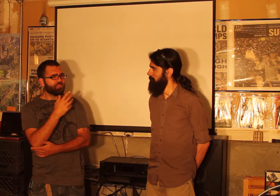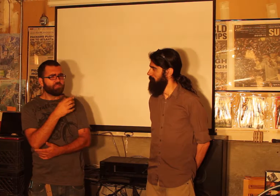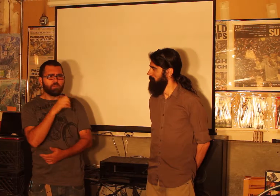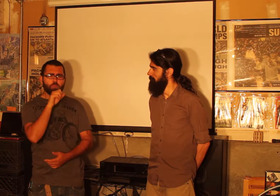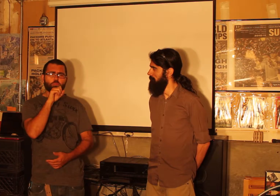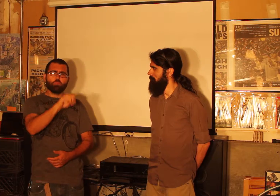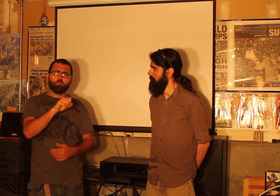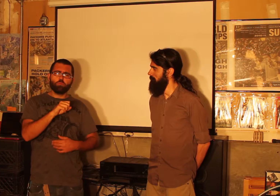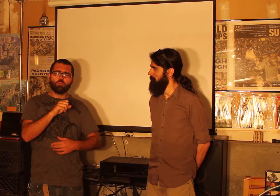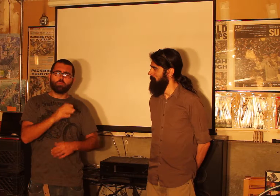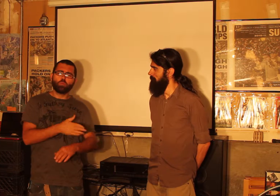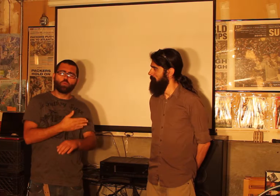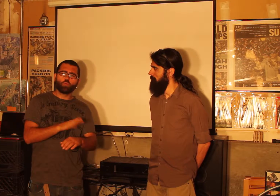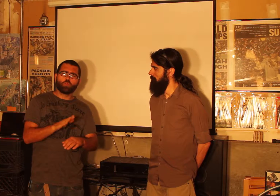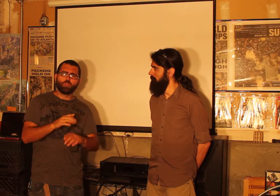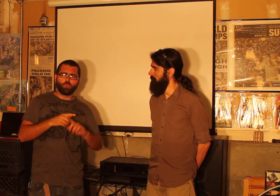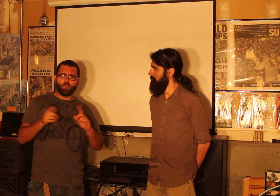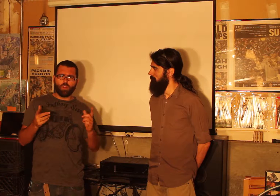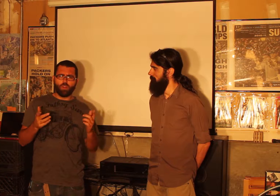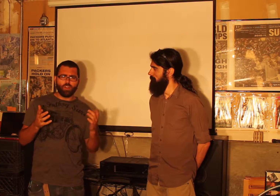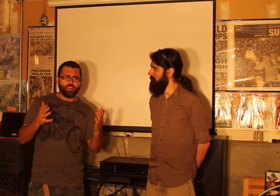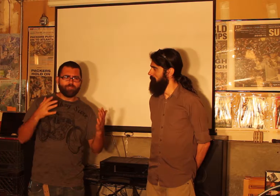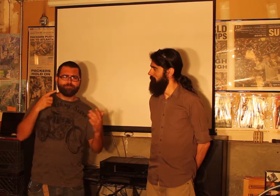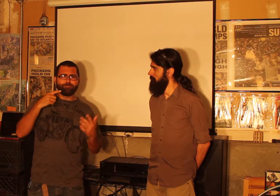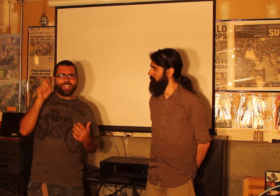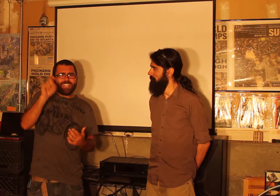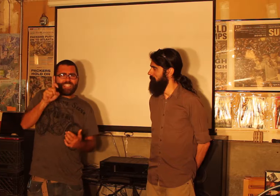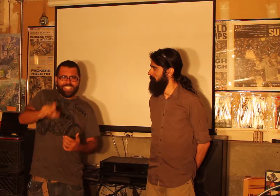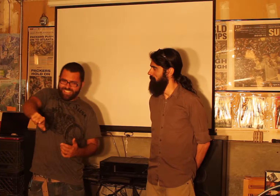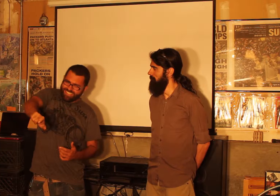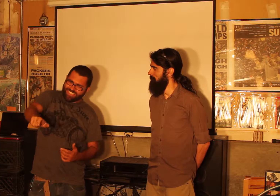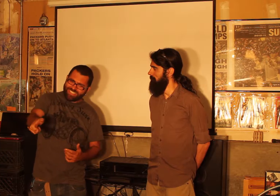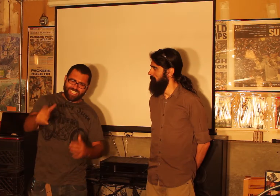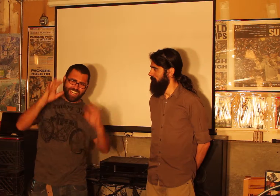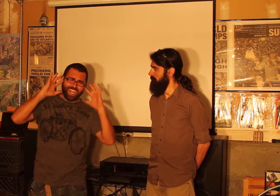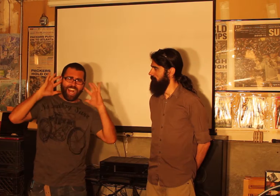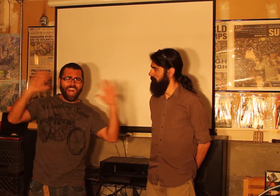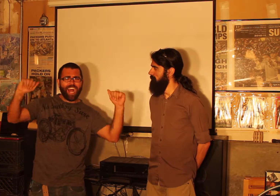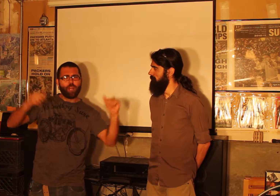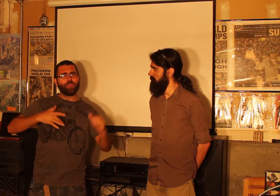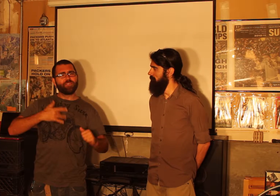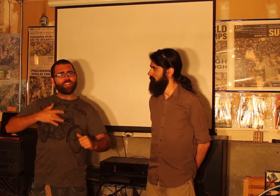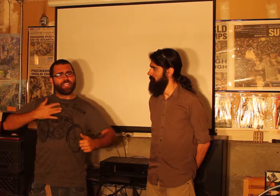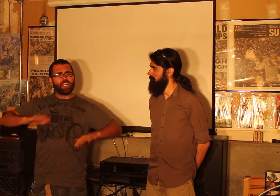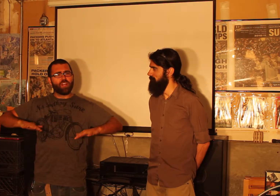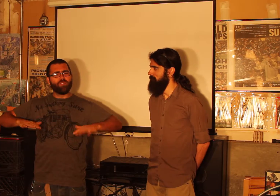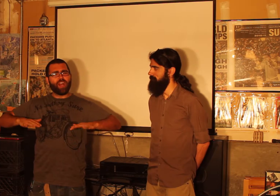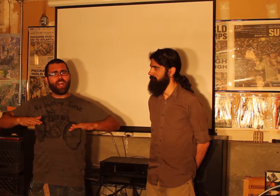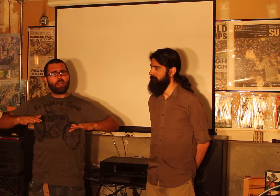we love music but we have to really crank up the volume up really loud to feel the vibrations.